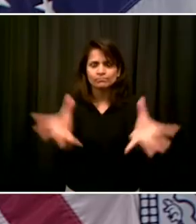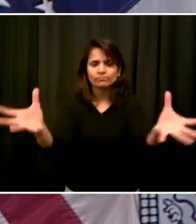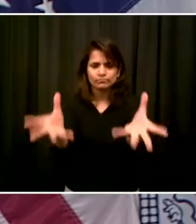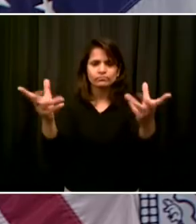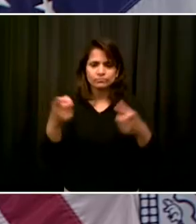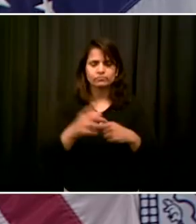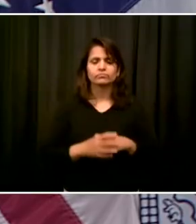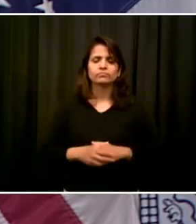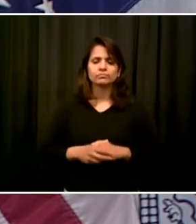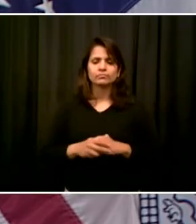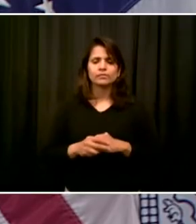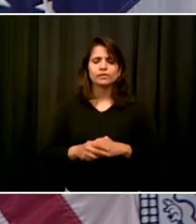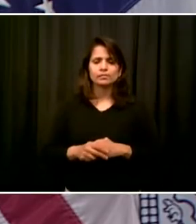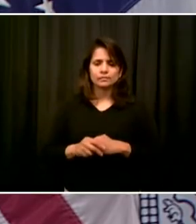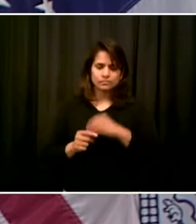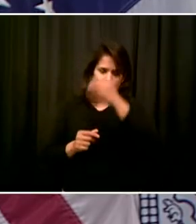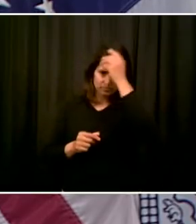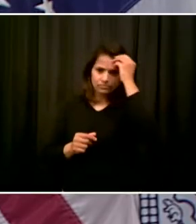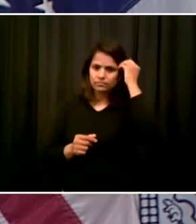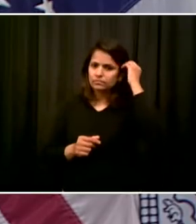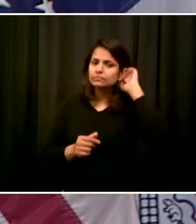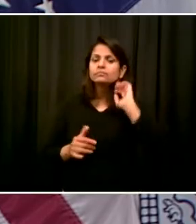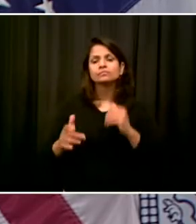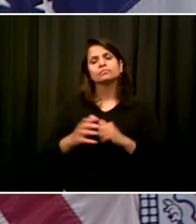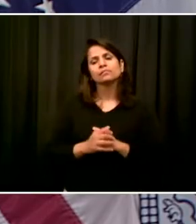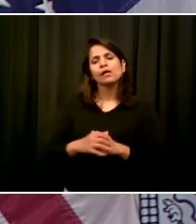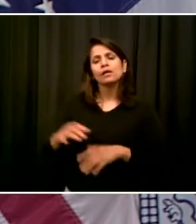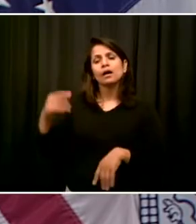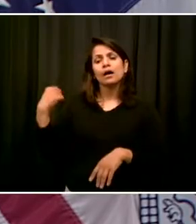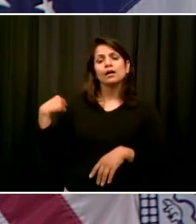BEEN FOCUSING ON A LOT SINCE FEBRUARY. THE